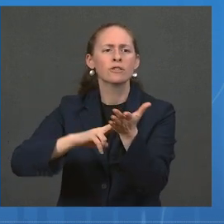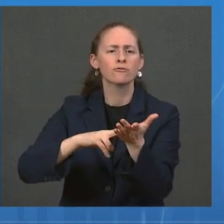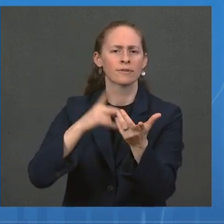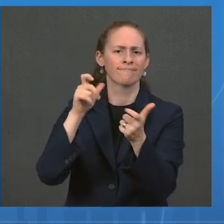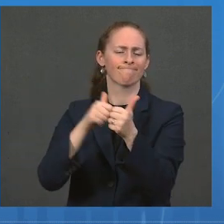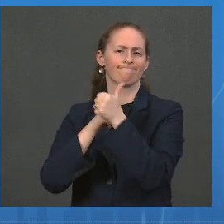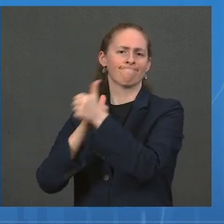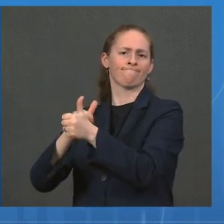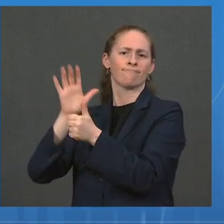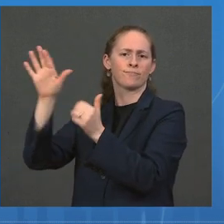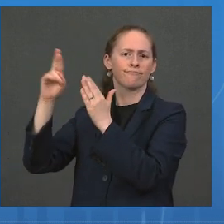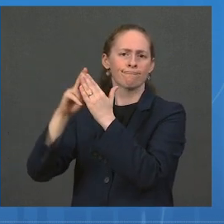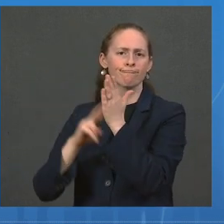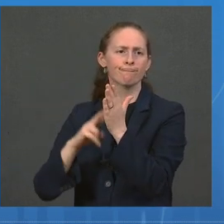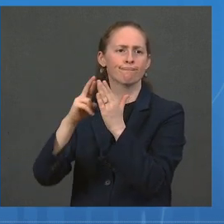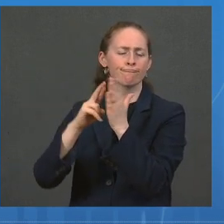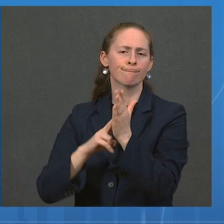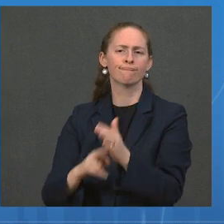and enforcement among their employees.